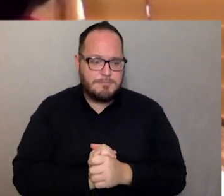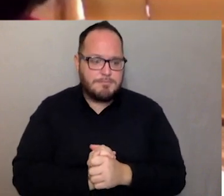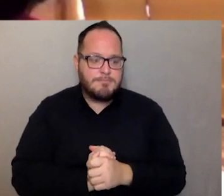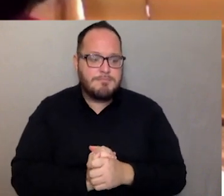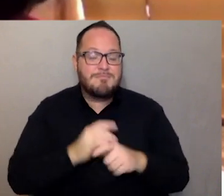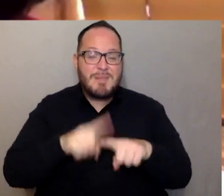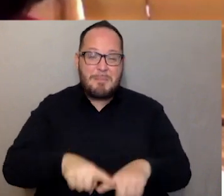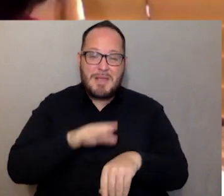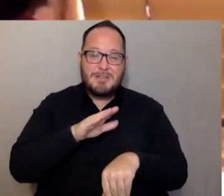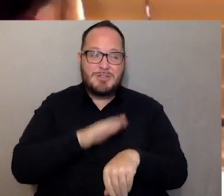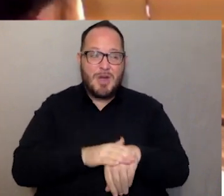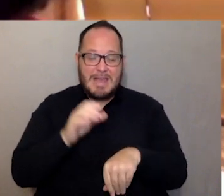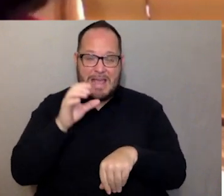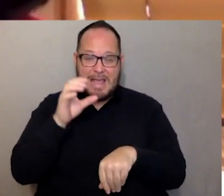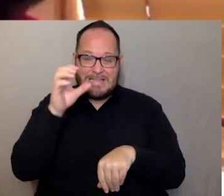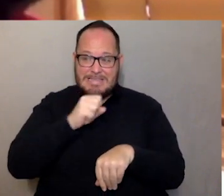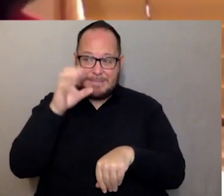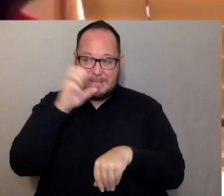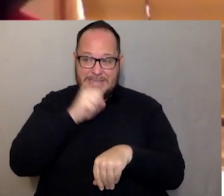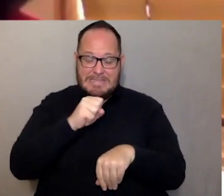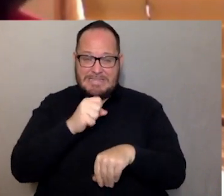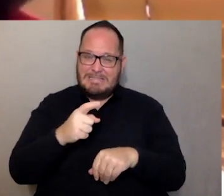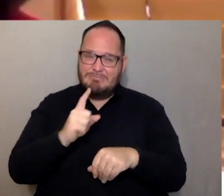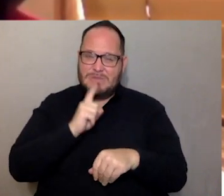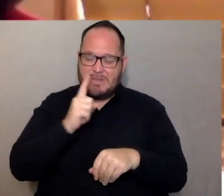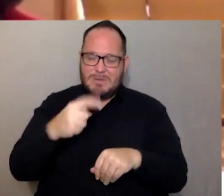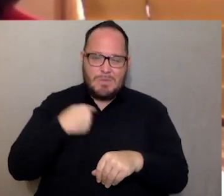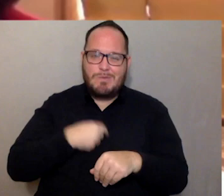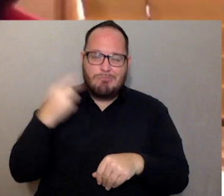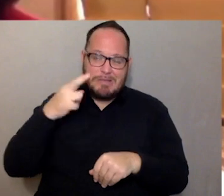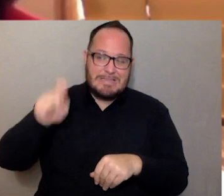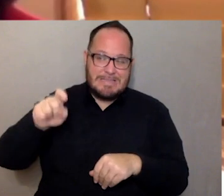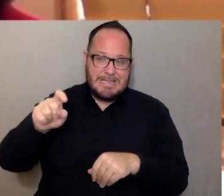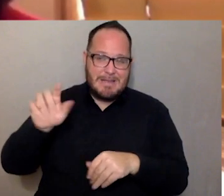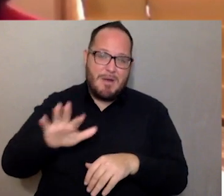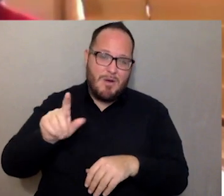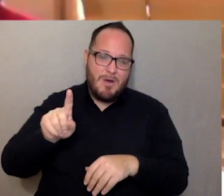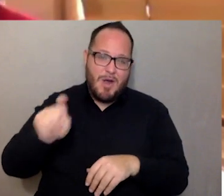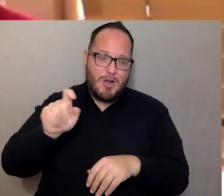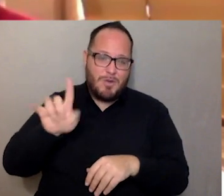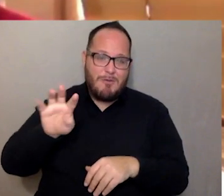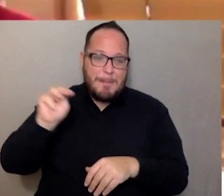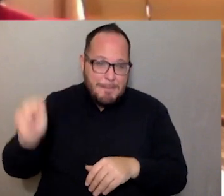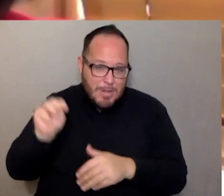GREATER. ABOUT 124 MILLION, MORE THAN DOUBLE THE AMOUNT THAT'S BEEN APPROPRIATED.